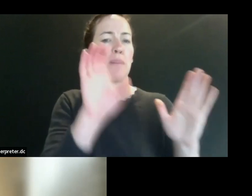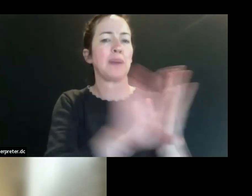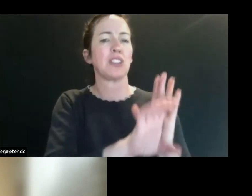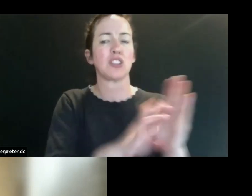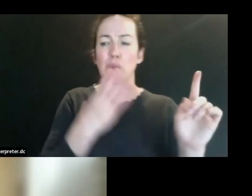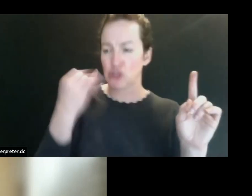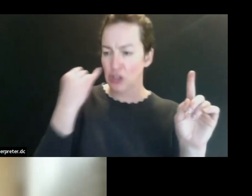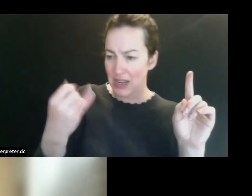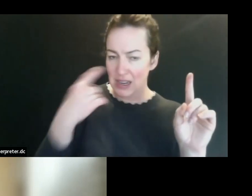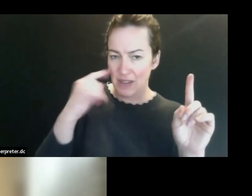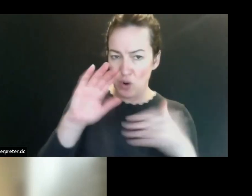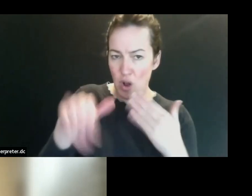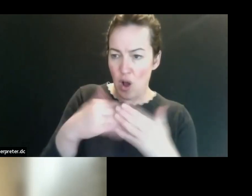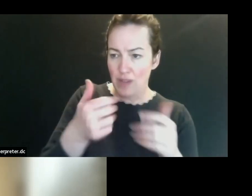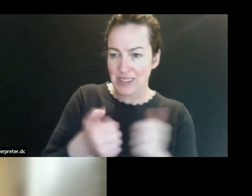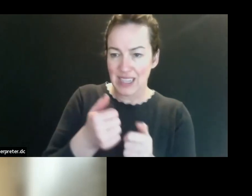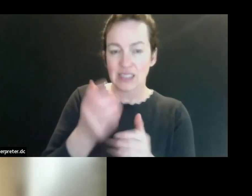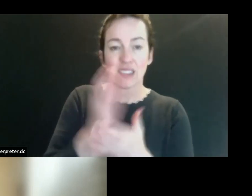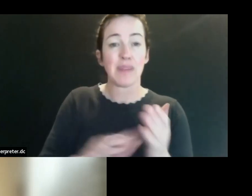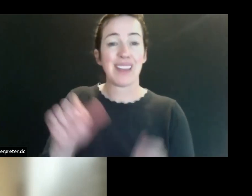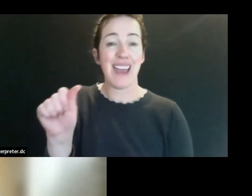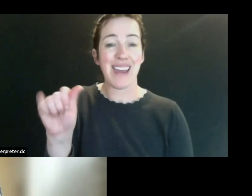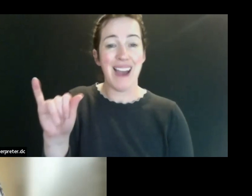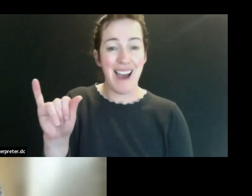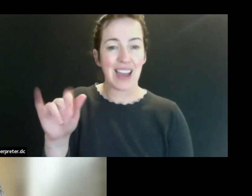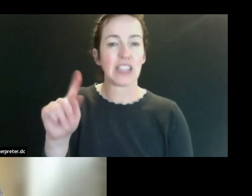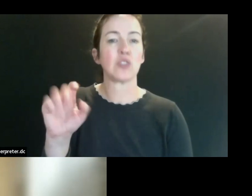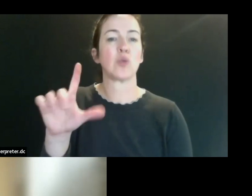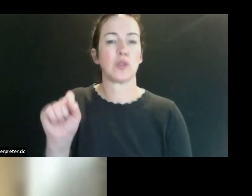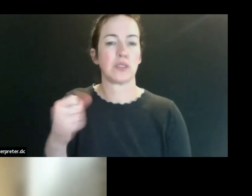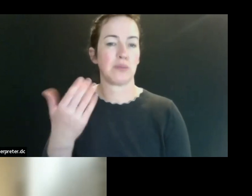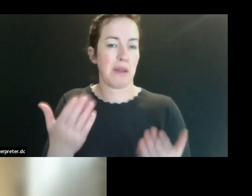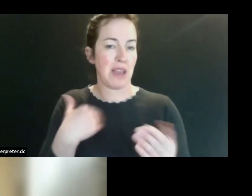as some of these artificial intelligence tools maybe have a conversation there. So that's